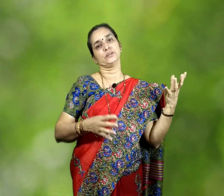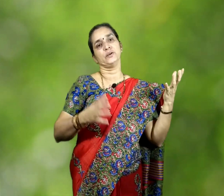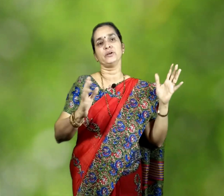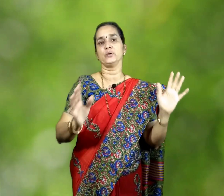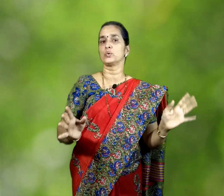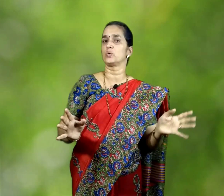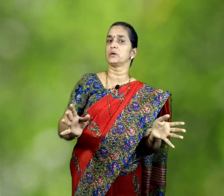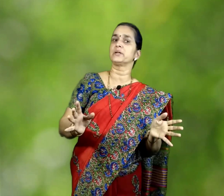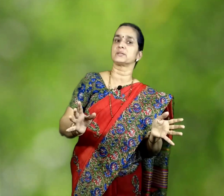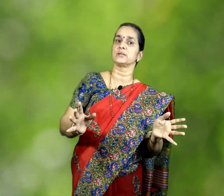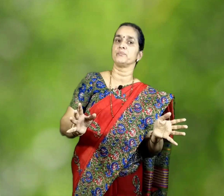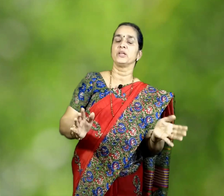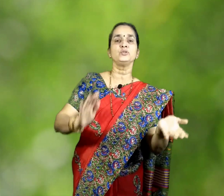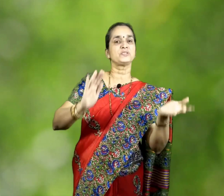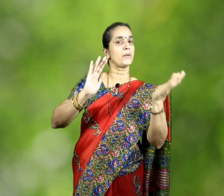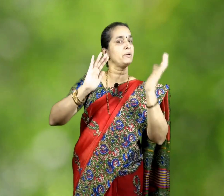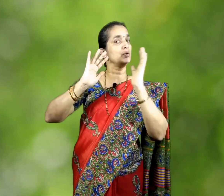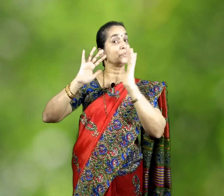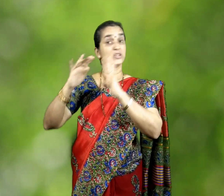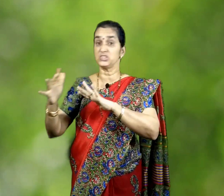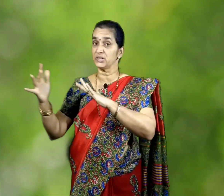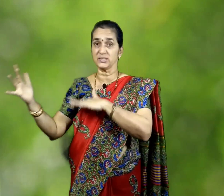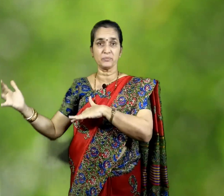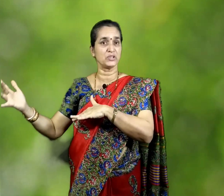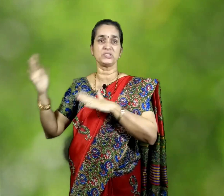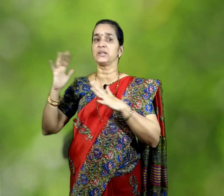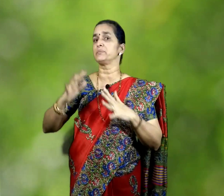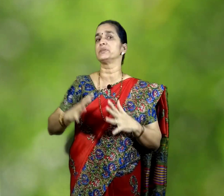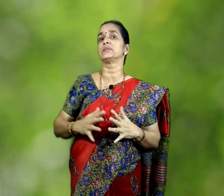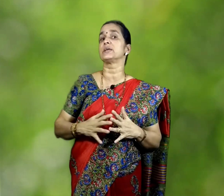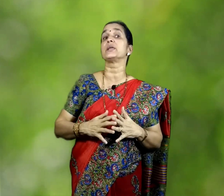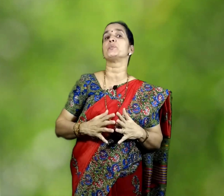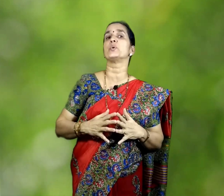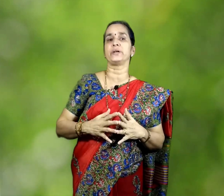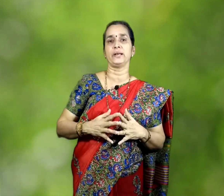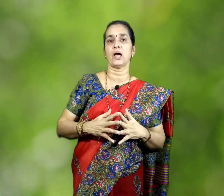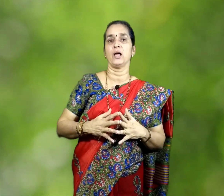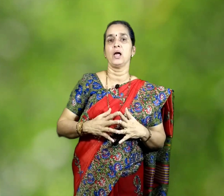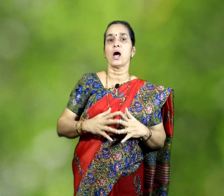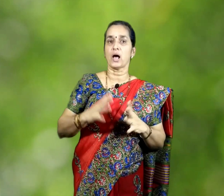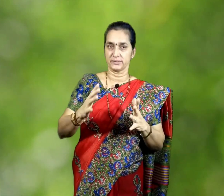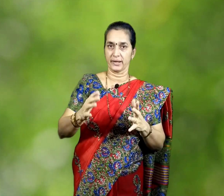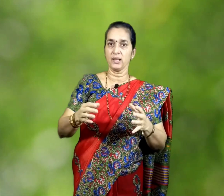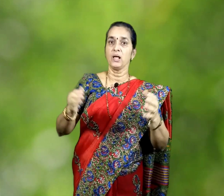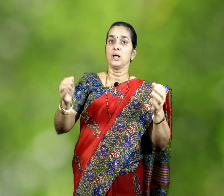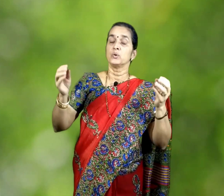and spread It does not spread from human to human